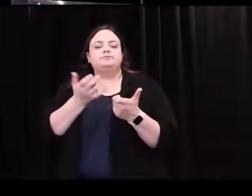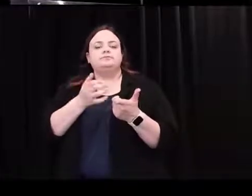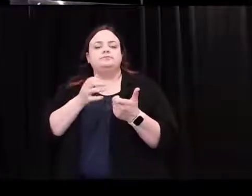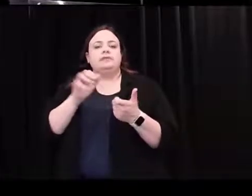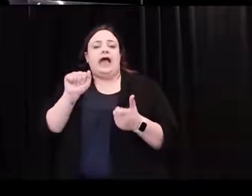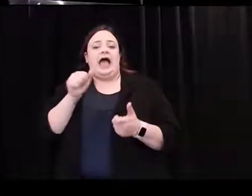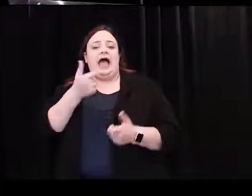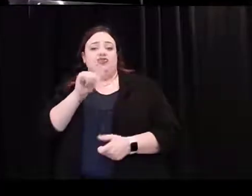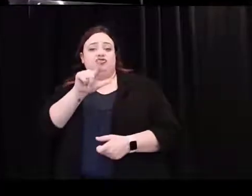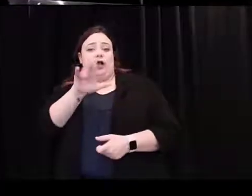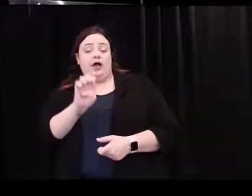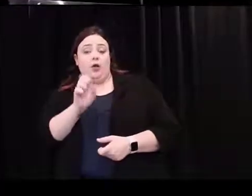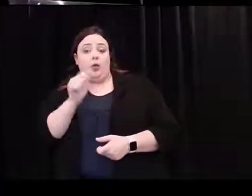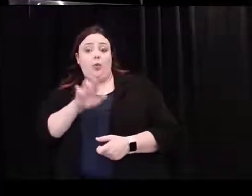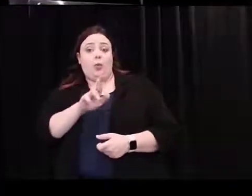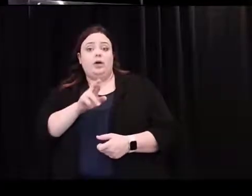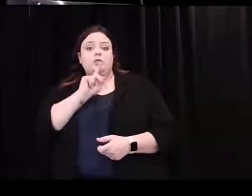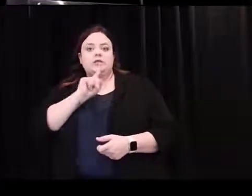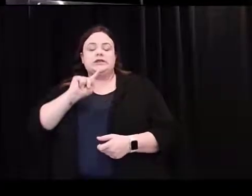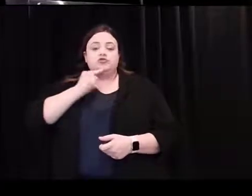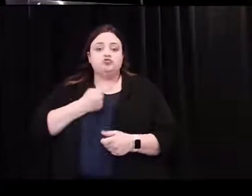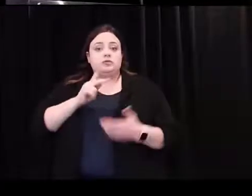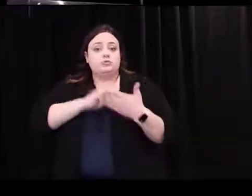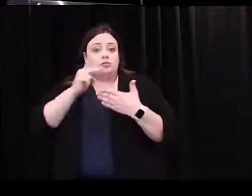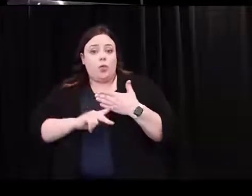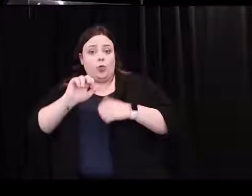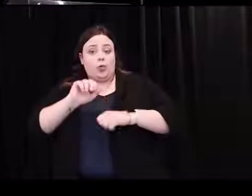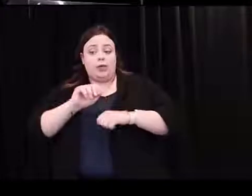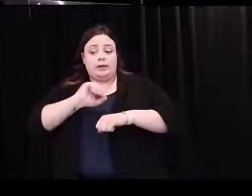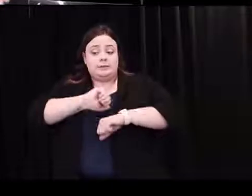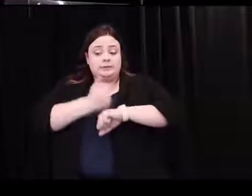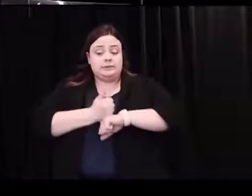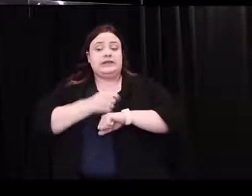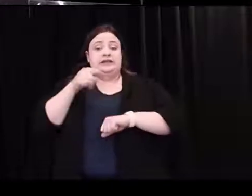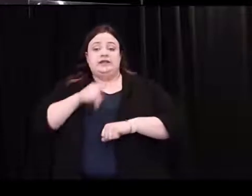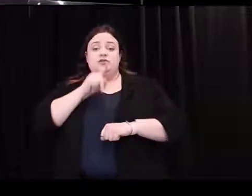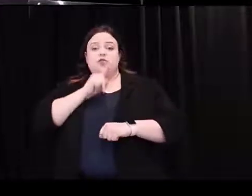or in extreme programming, these guys are some of the pioneers of of that world. Cunningham in